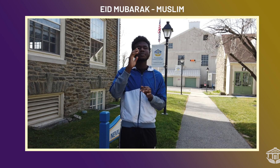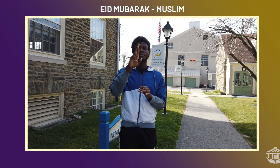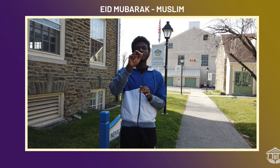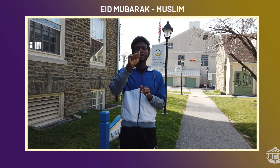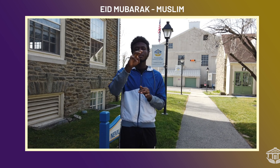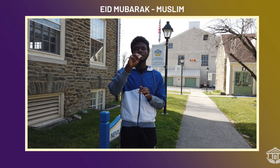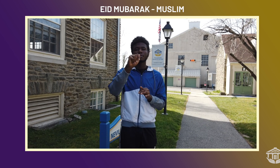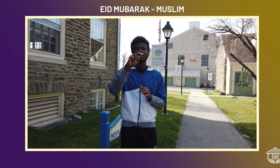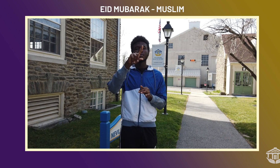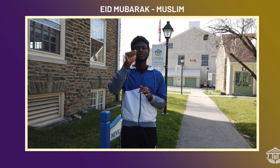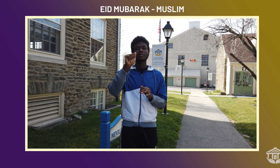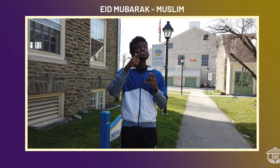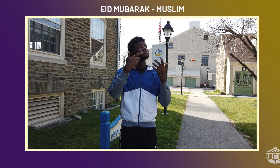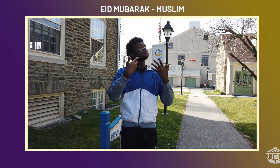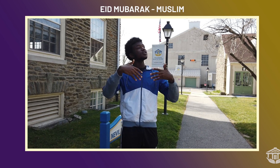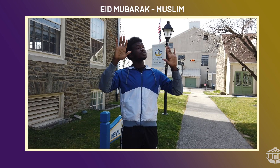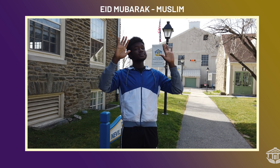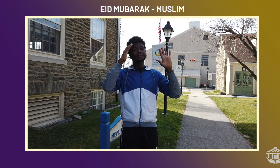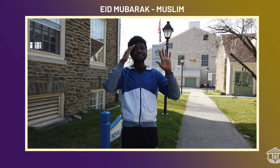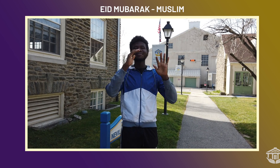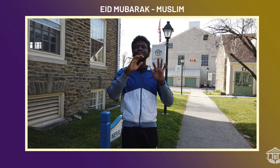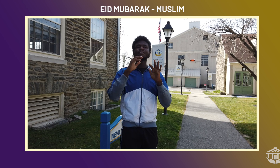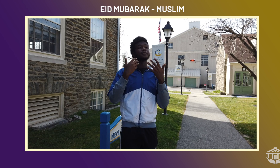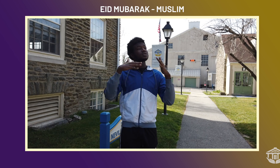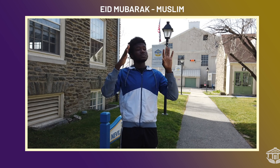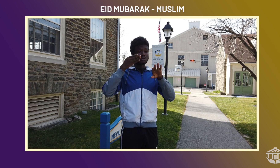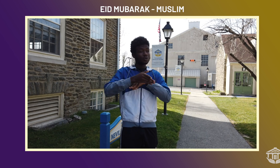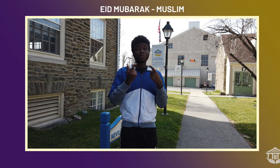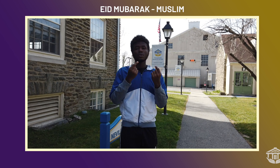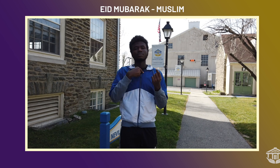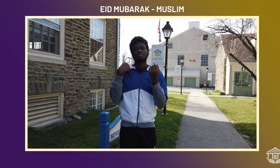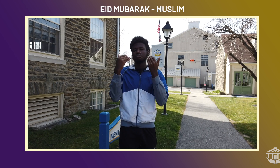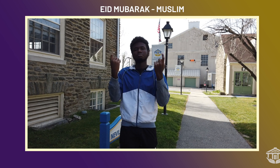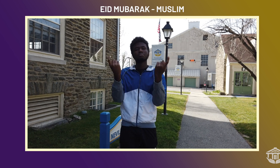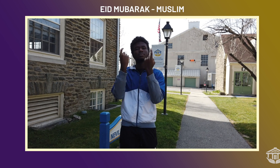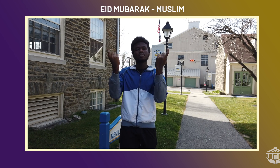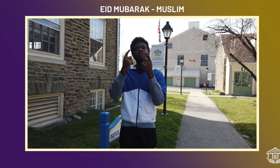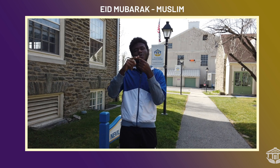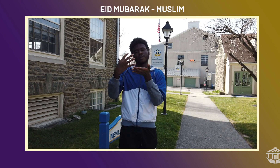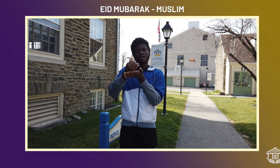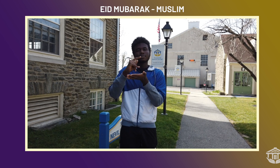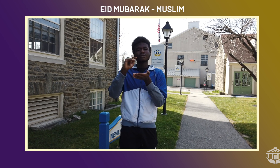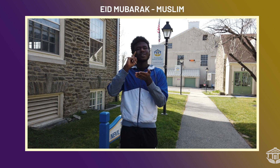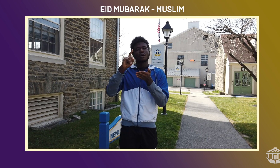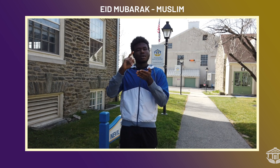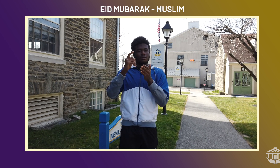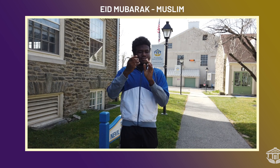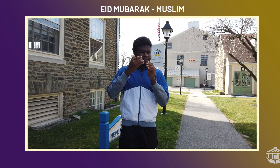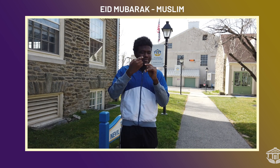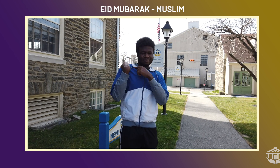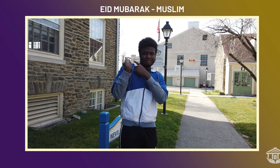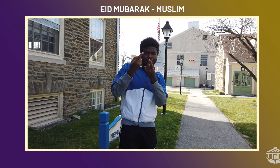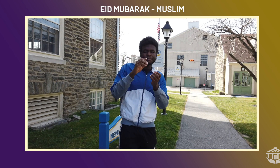fasting. During Ramadan we don’t eat except for at night, so we come together for Eid Mubarak. We